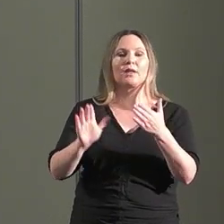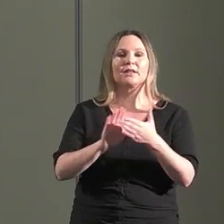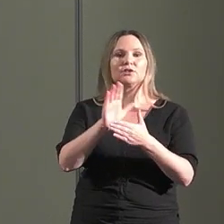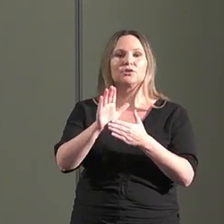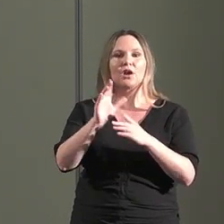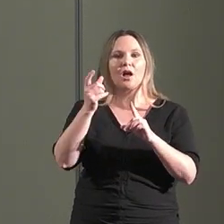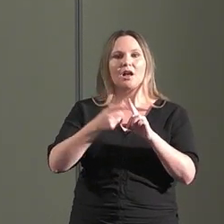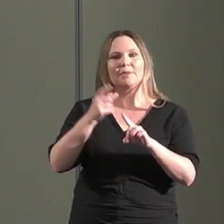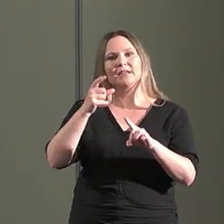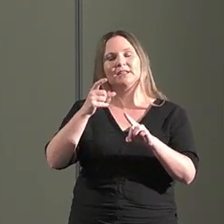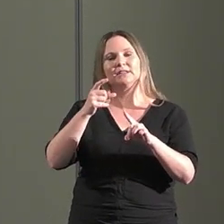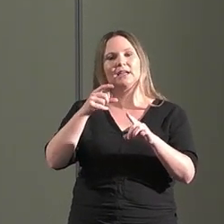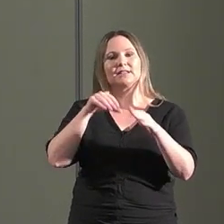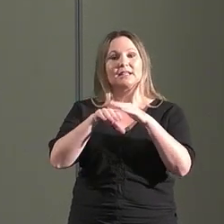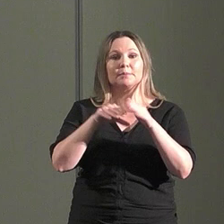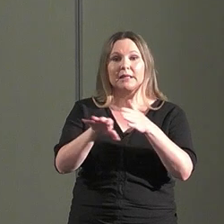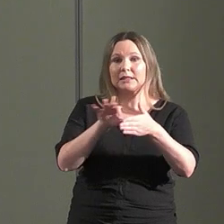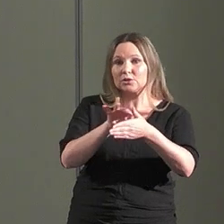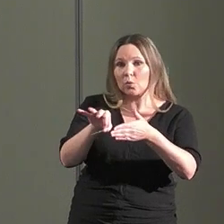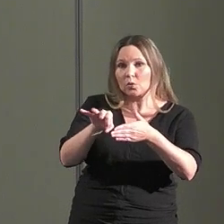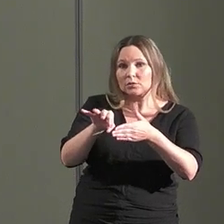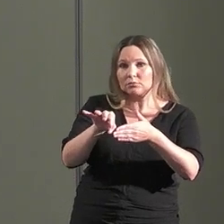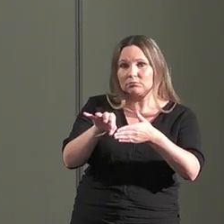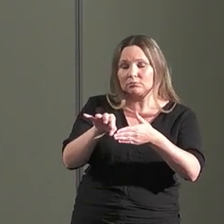accessibility scores?